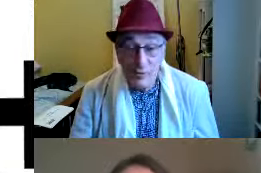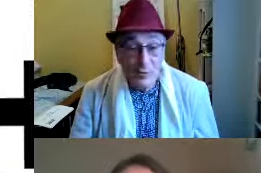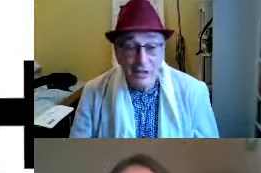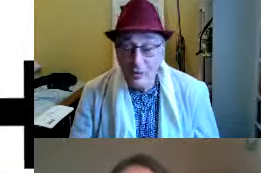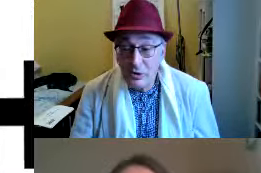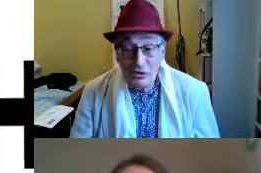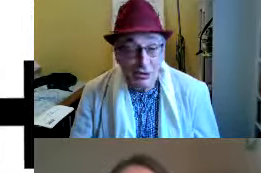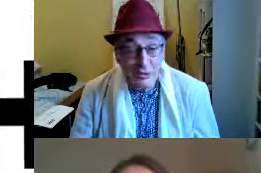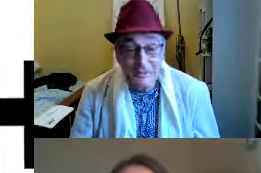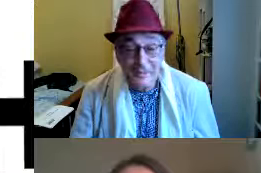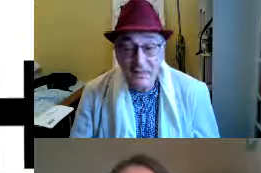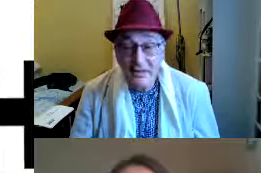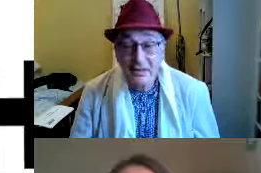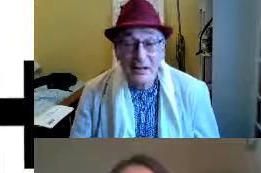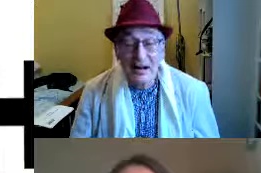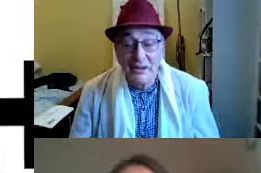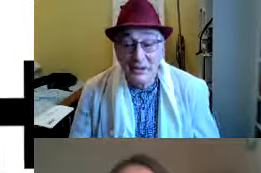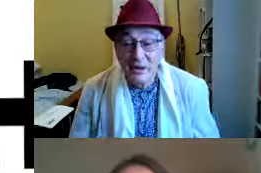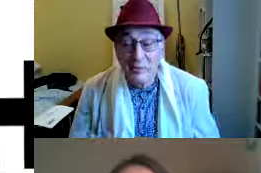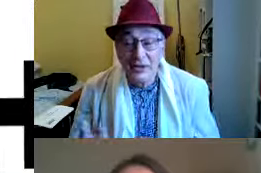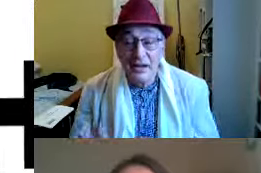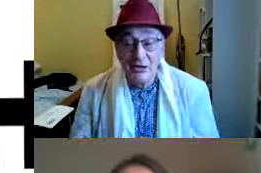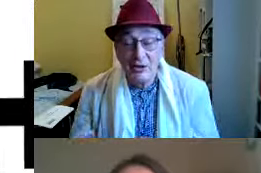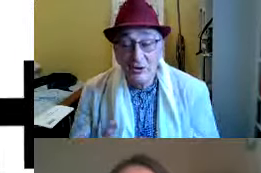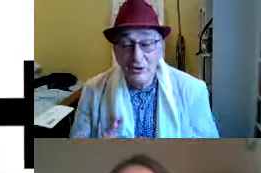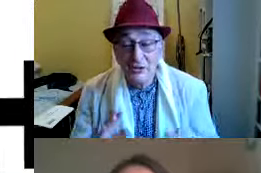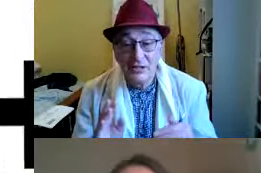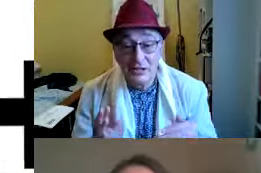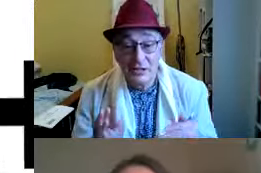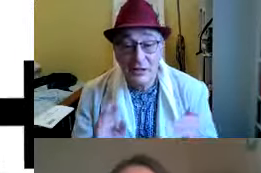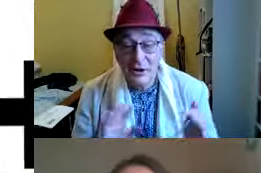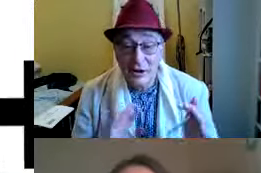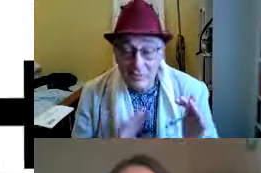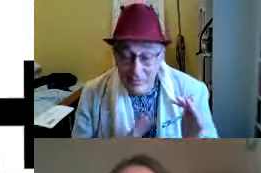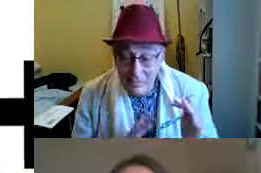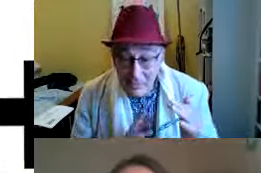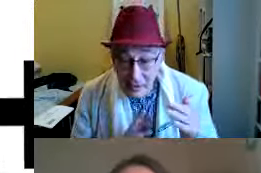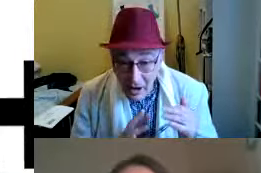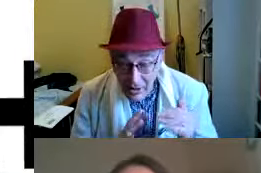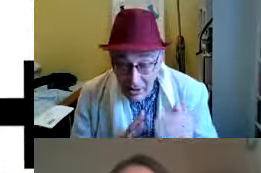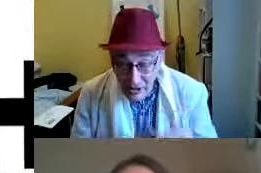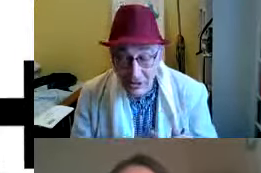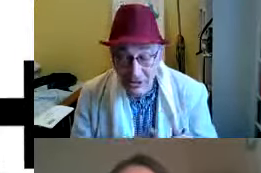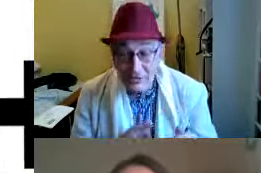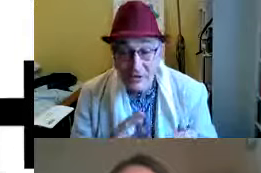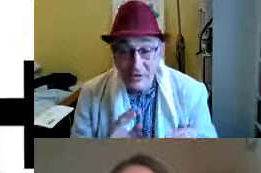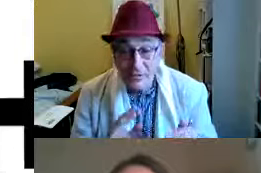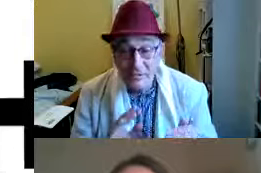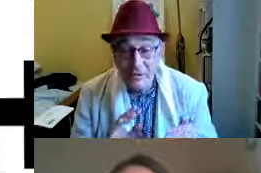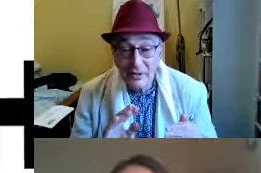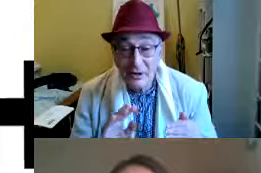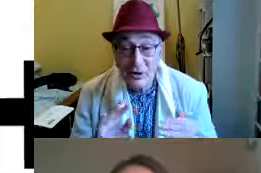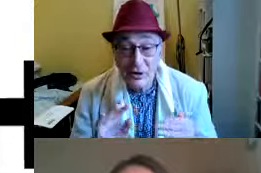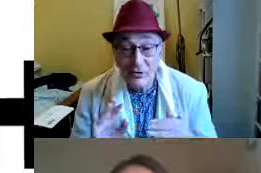way they want to and then that would get included in either justin's film or a